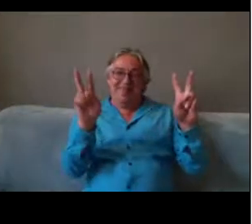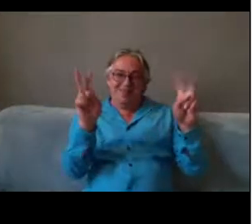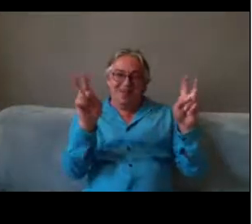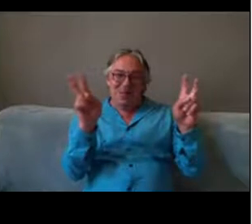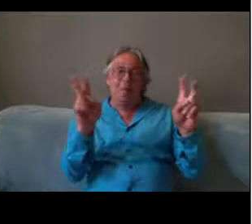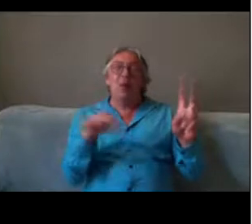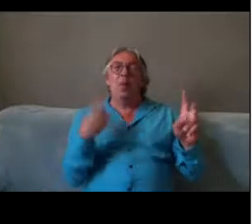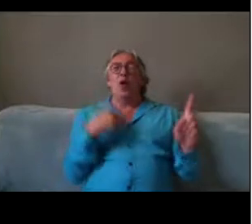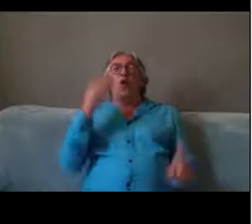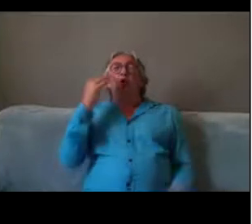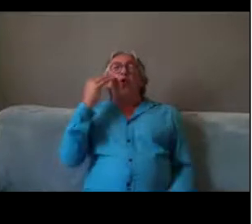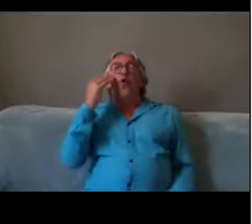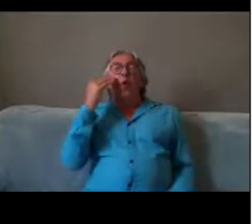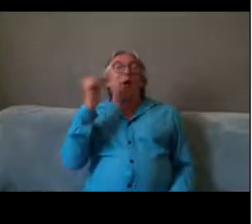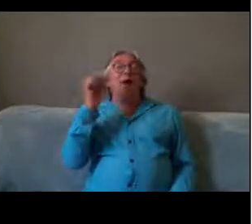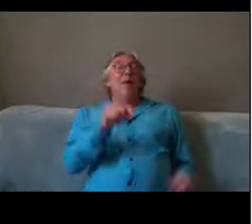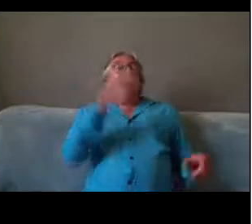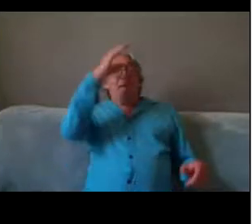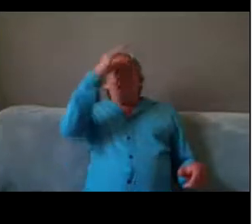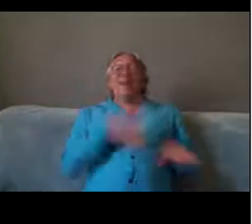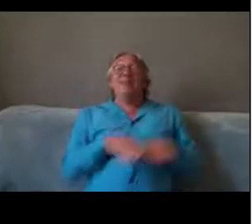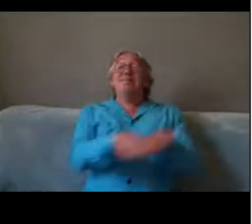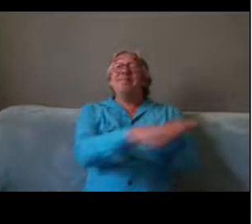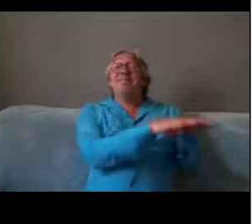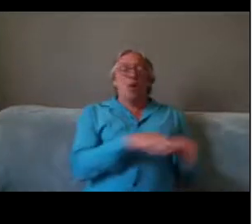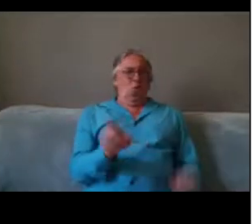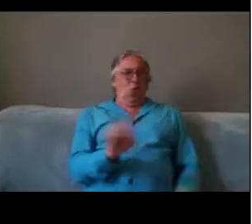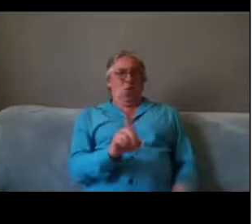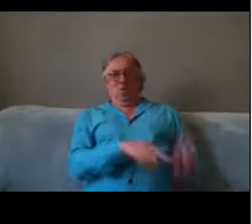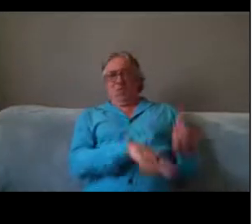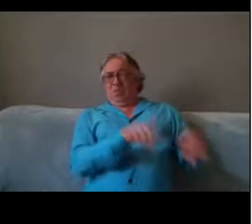of students who have special needs. This is very low.